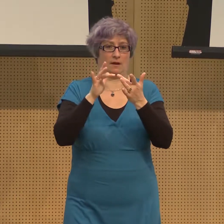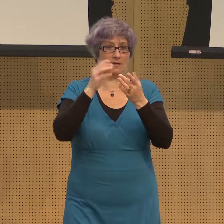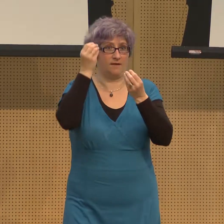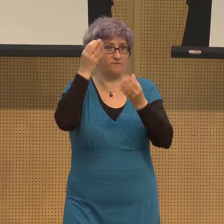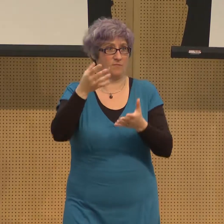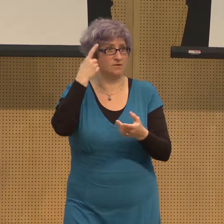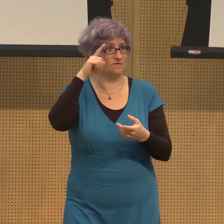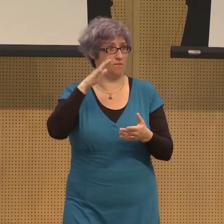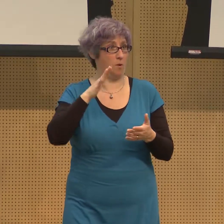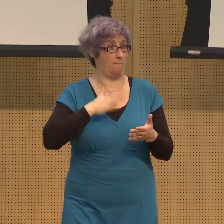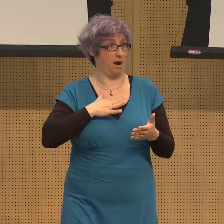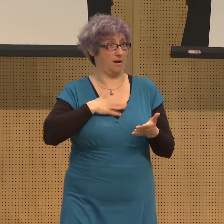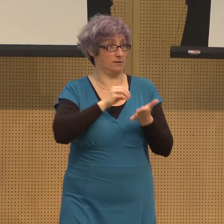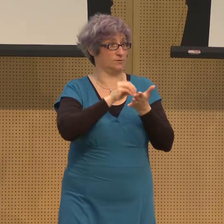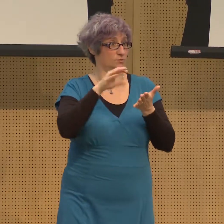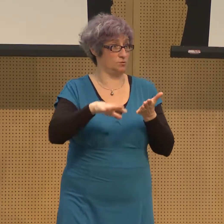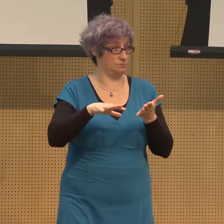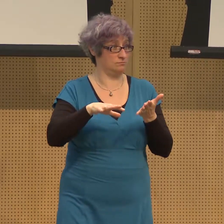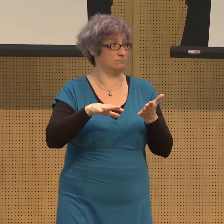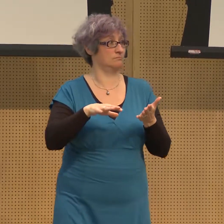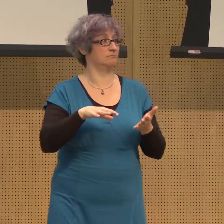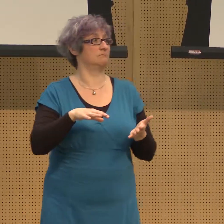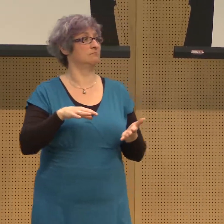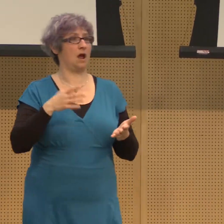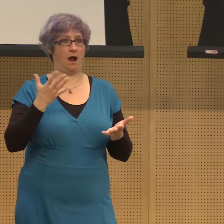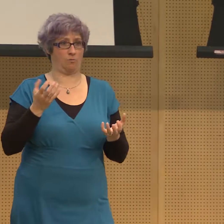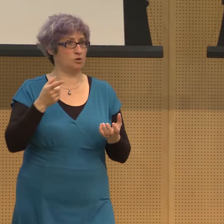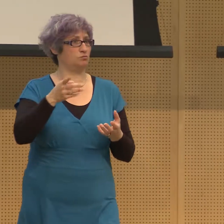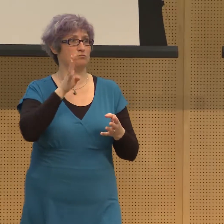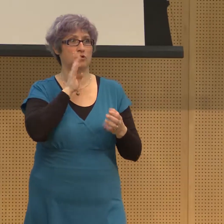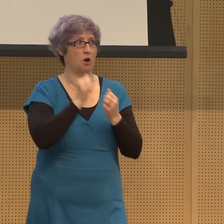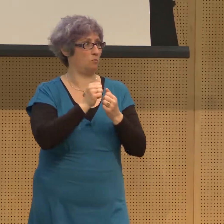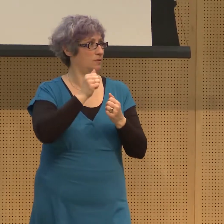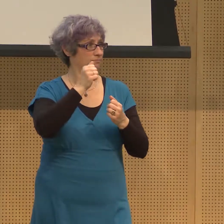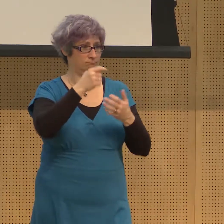I respond with contact information for my students,